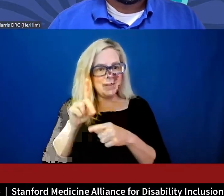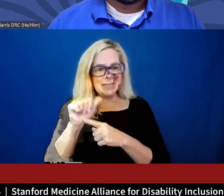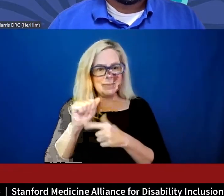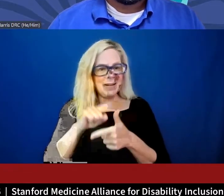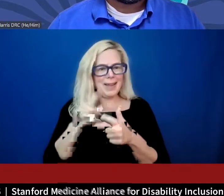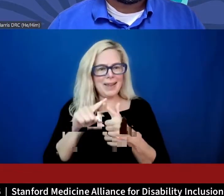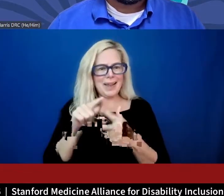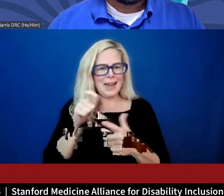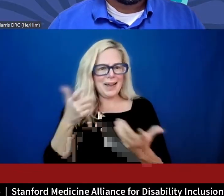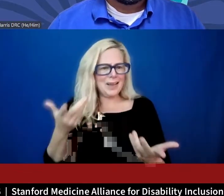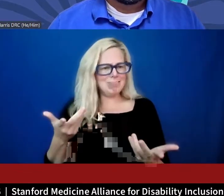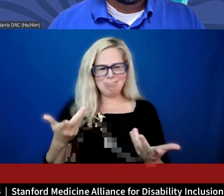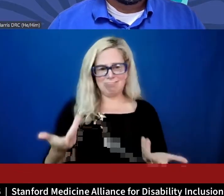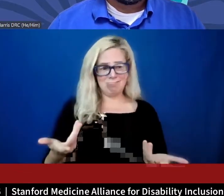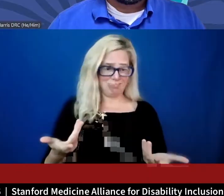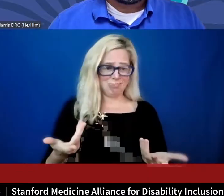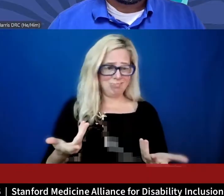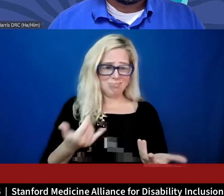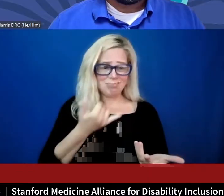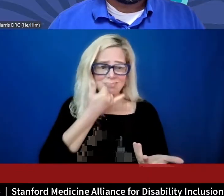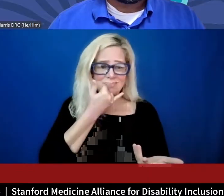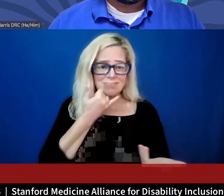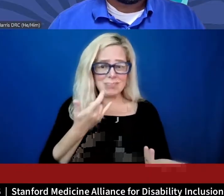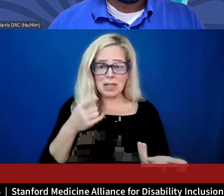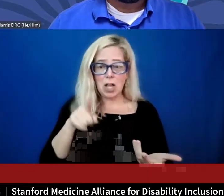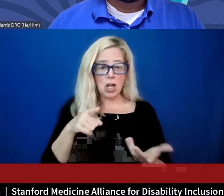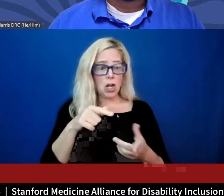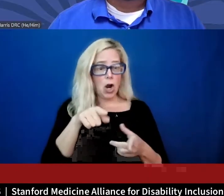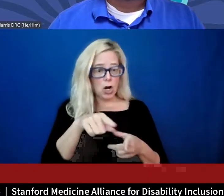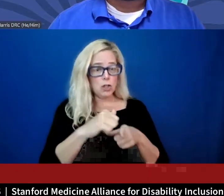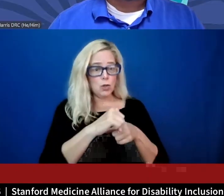fact that are you trained to treat the patient in front of you or not?